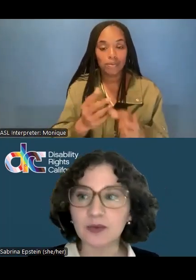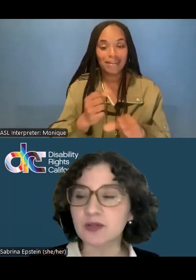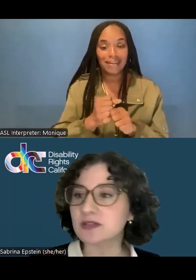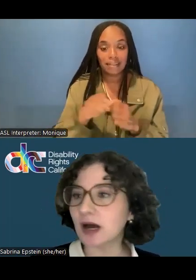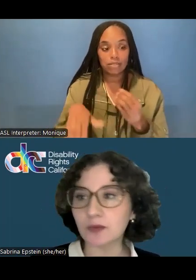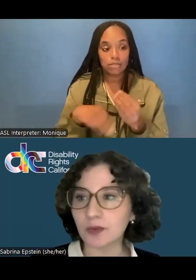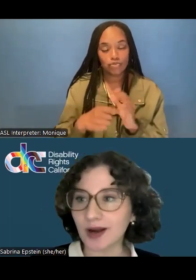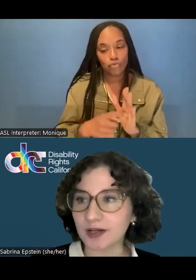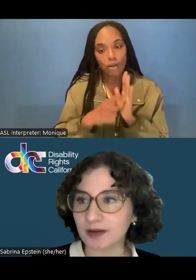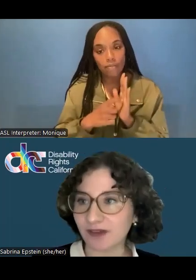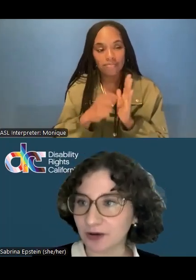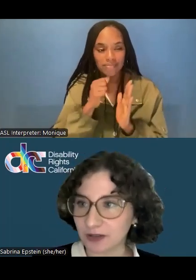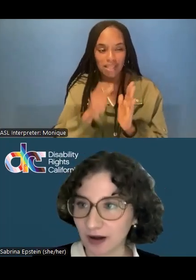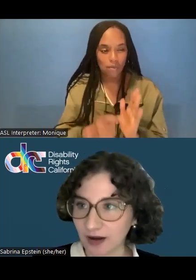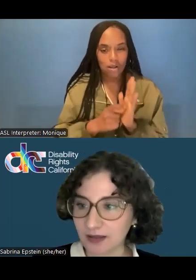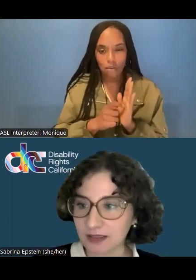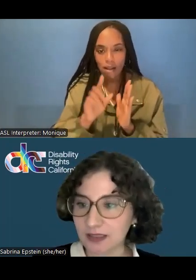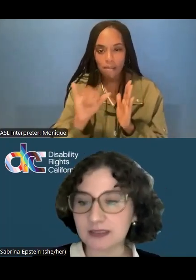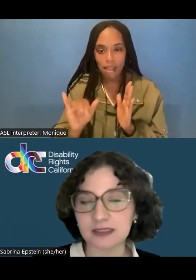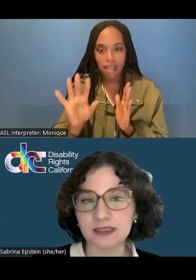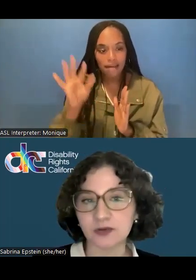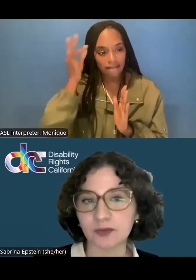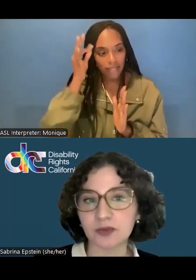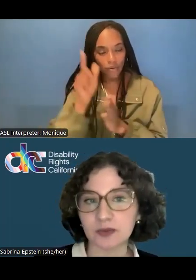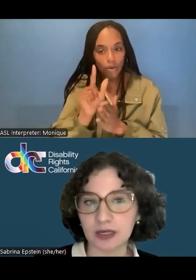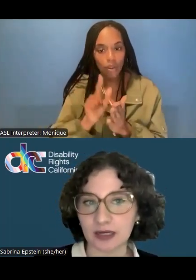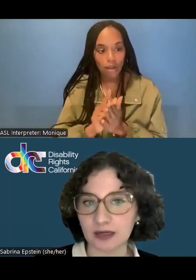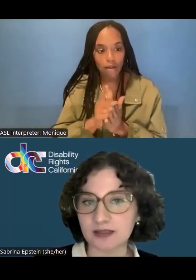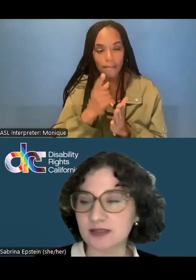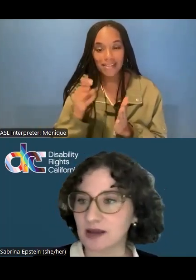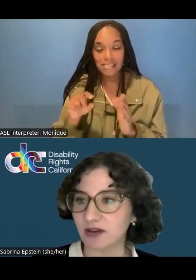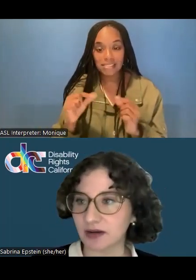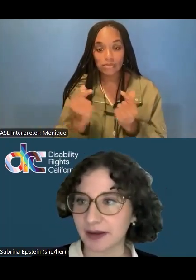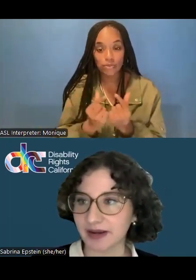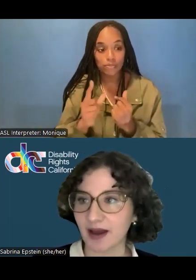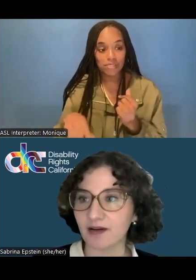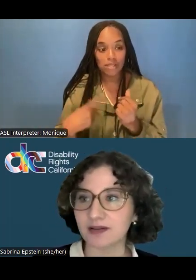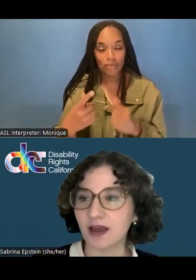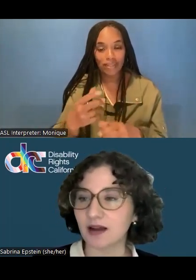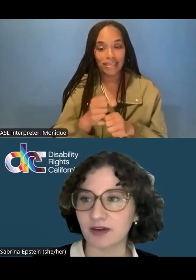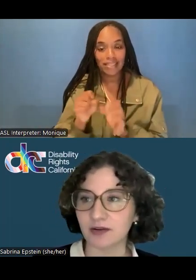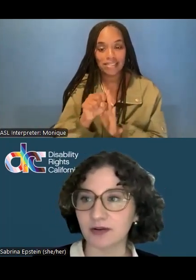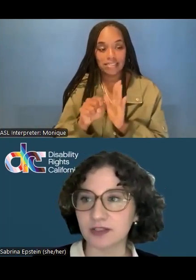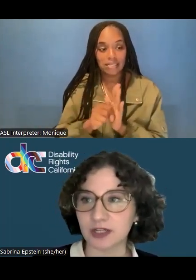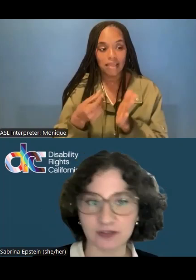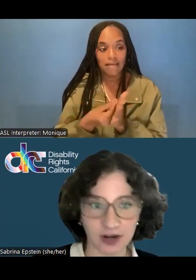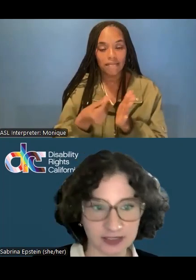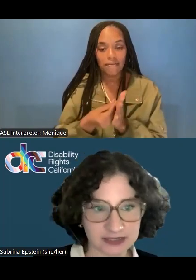which is not required by federal law since this group is only getting state funded Medi-Cal, not a federal share.